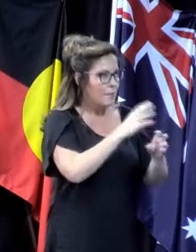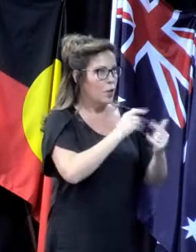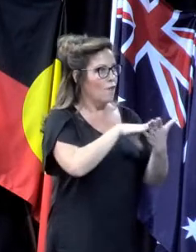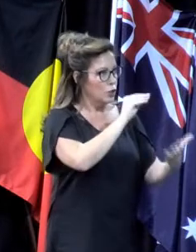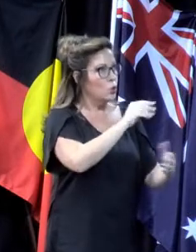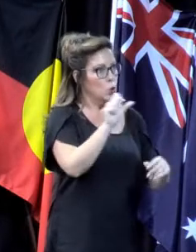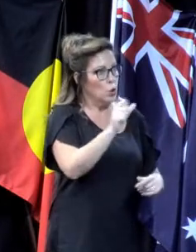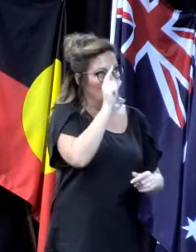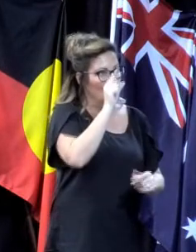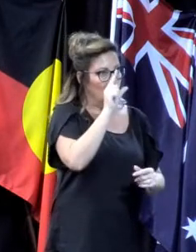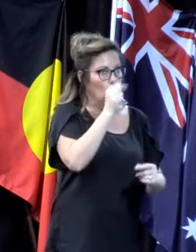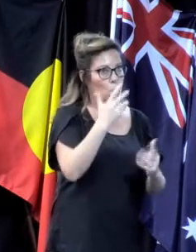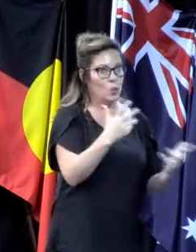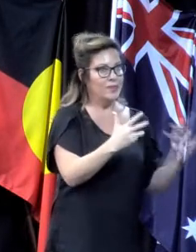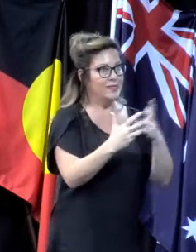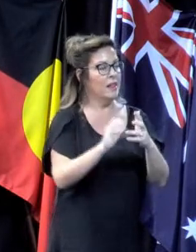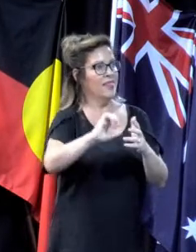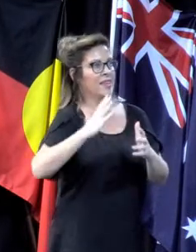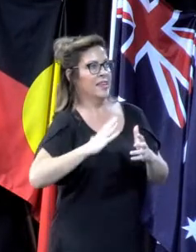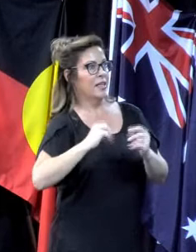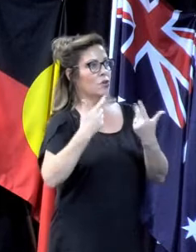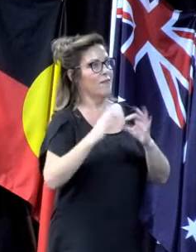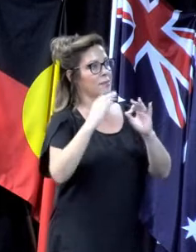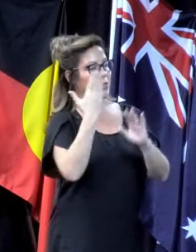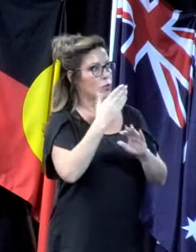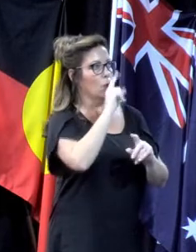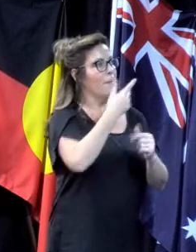So, I'm thinking of a particular student who had a verification